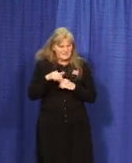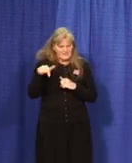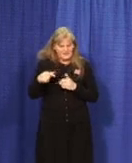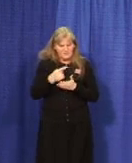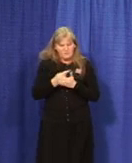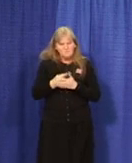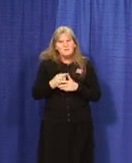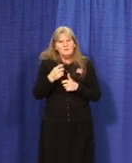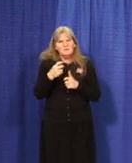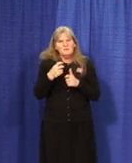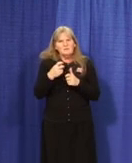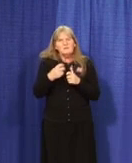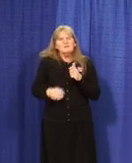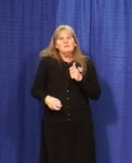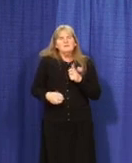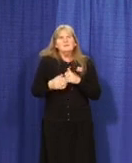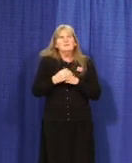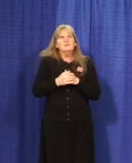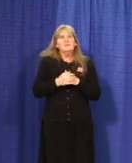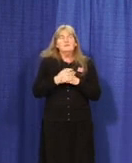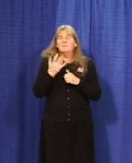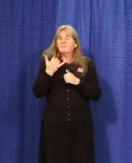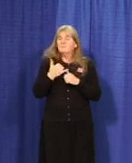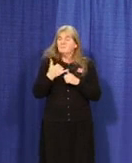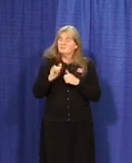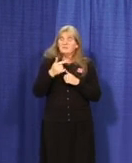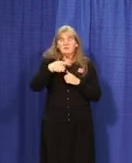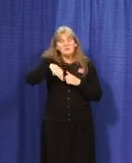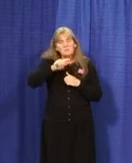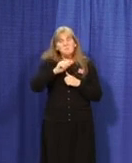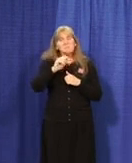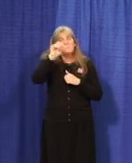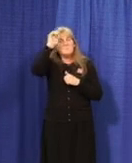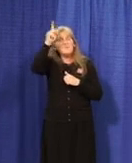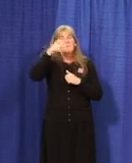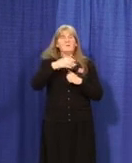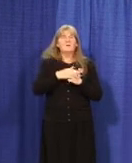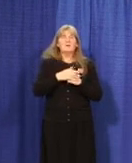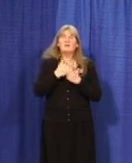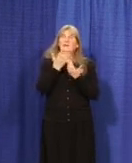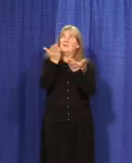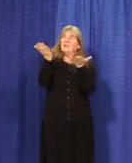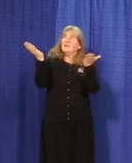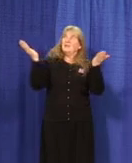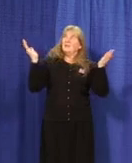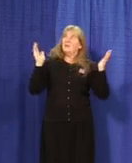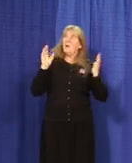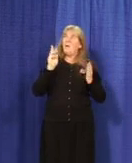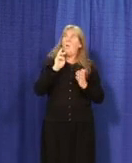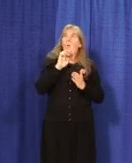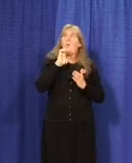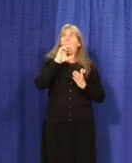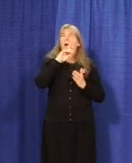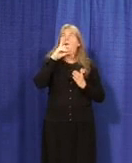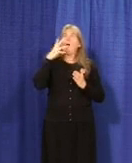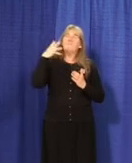but despite it all, we are still doing okay. We live in a wild and fiercely beautiful place, and we have